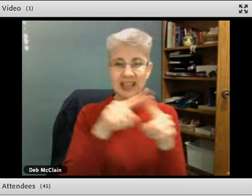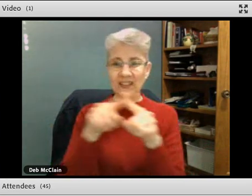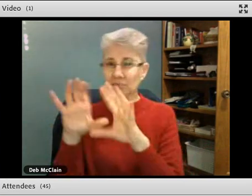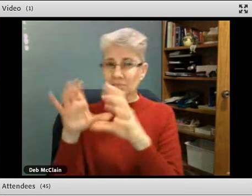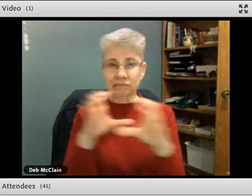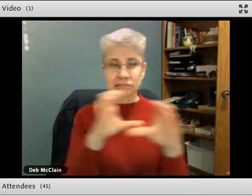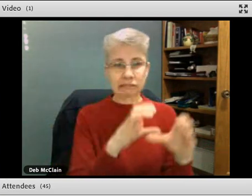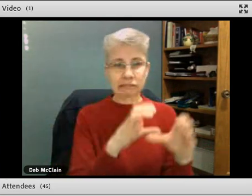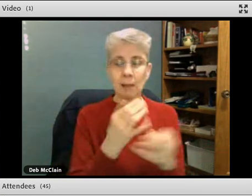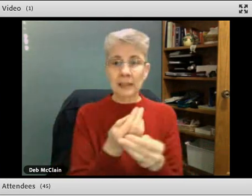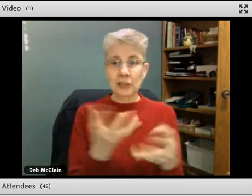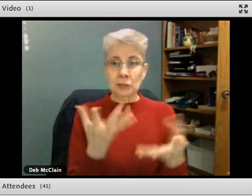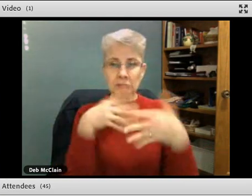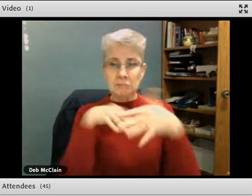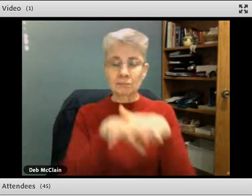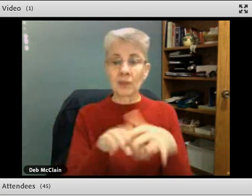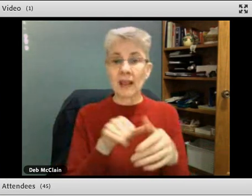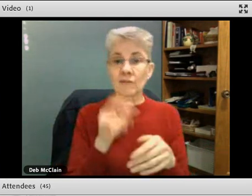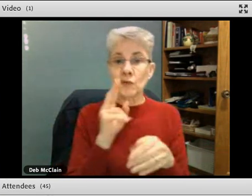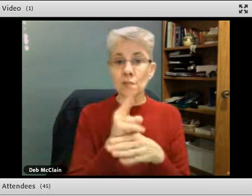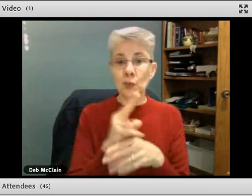If you've ever used OCLC, if you've cataloged in OCLC,